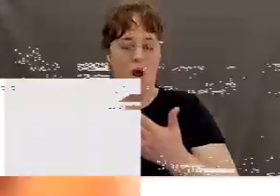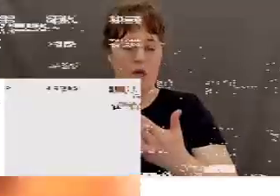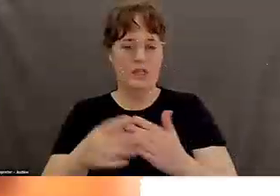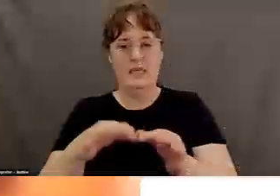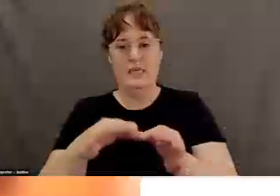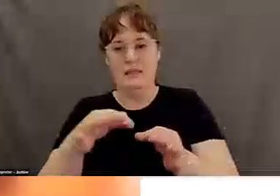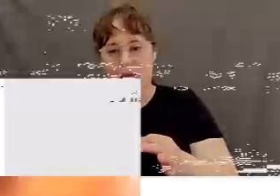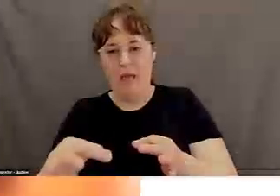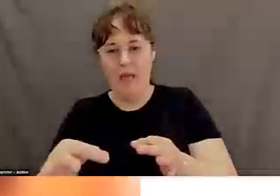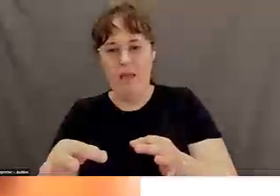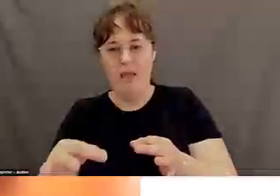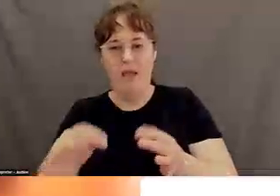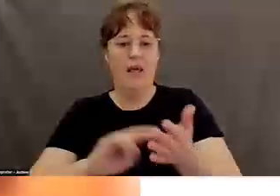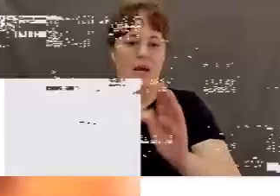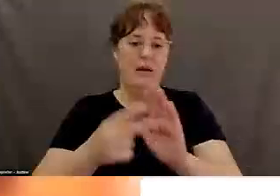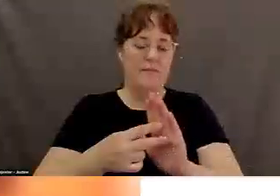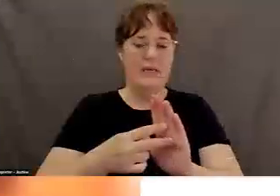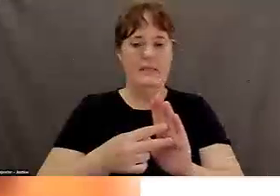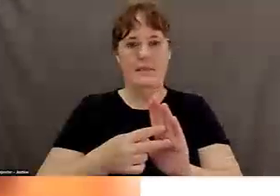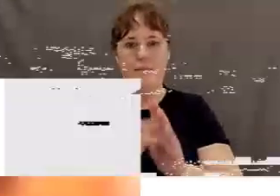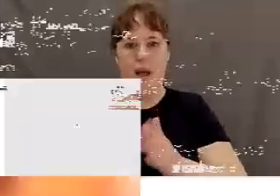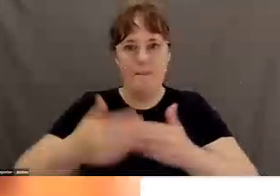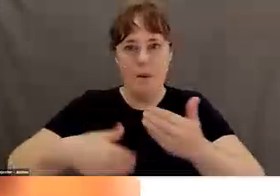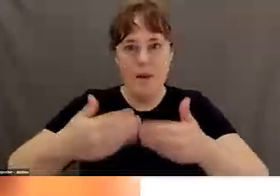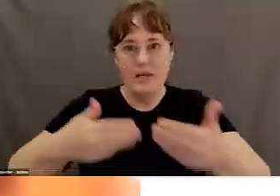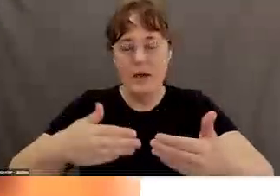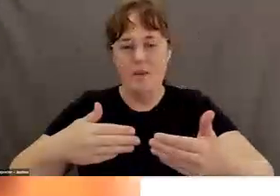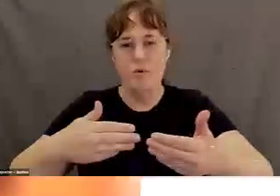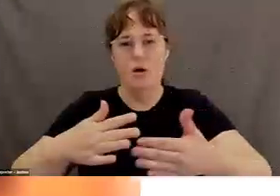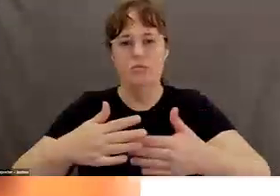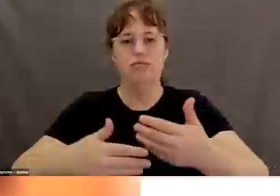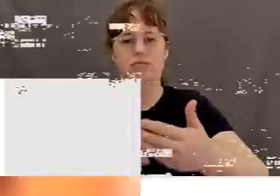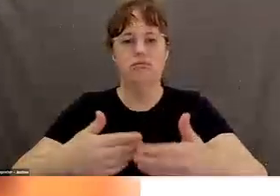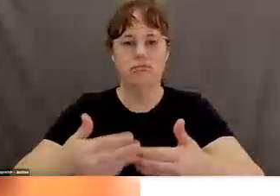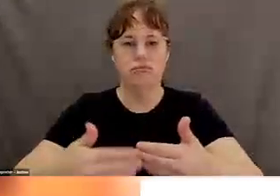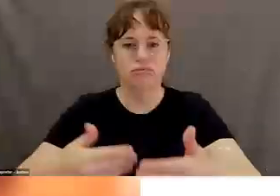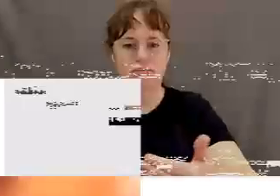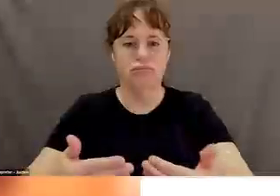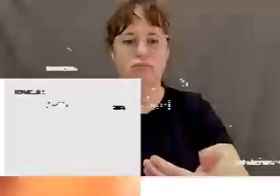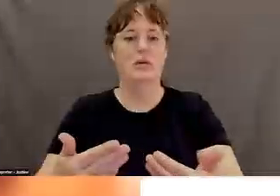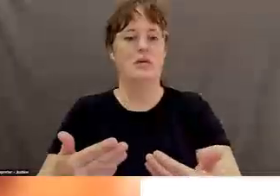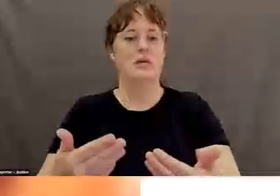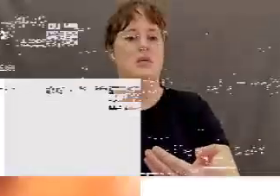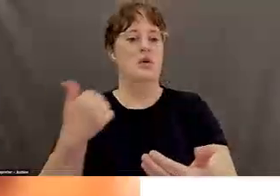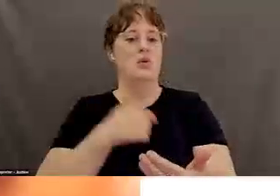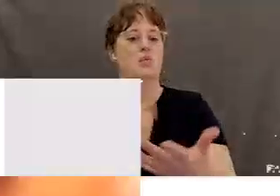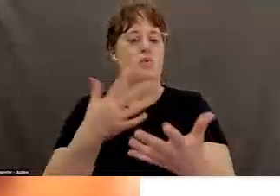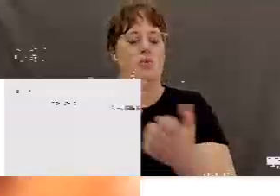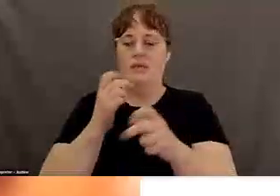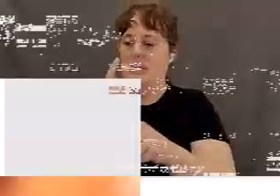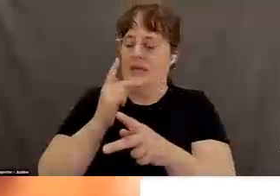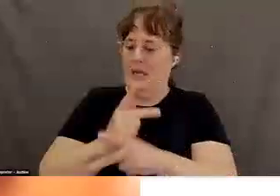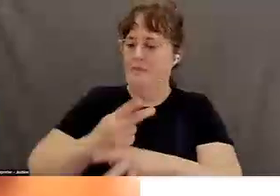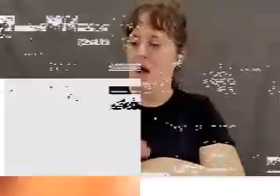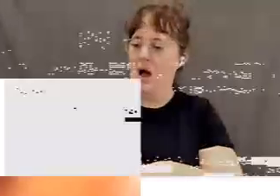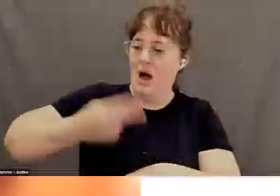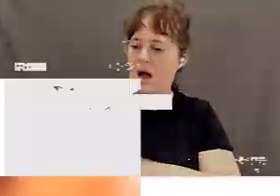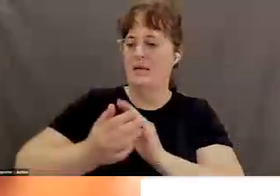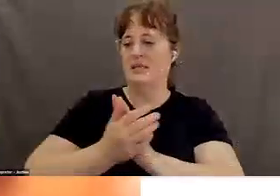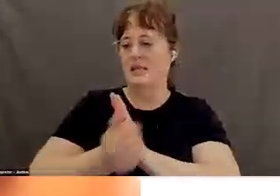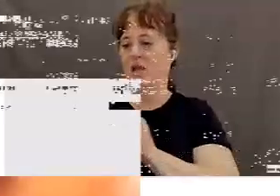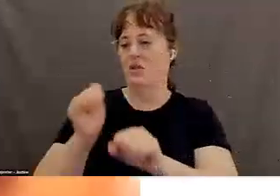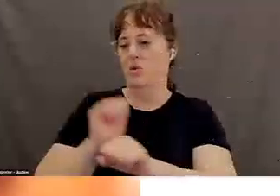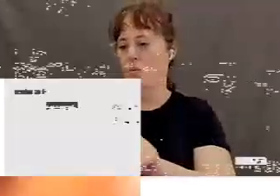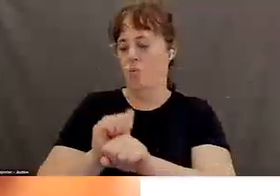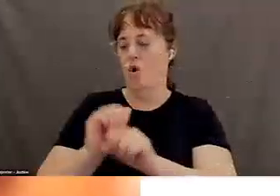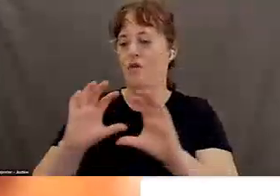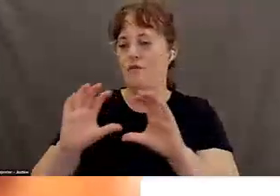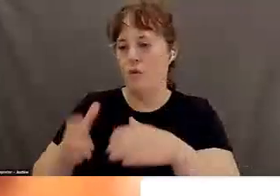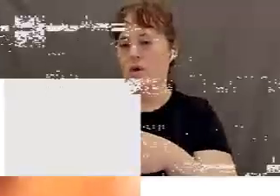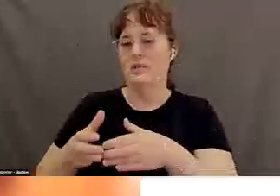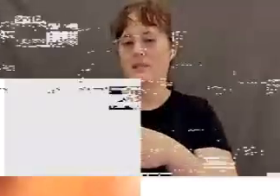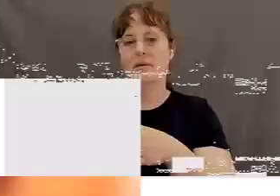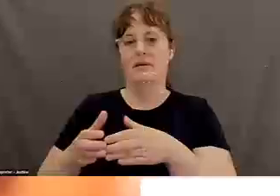Boardroom: On the other hand, approving the West Seattle design next steps will enable us to retain our highly skilled workforce, and to put us closer to putting shovels in the ground.